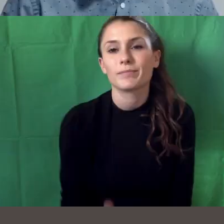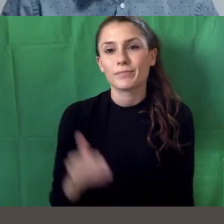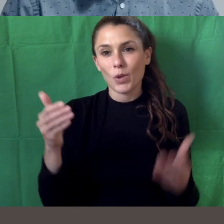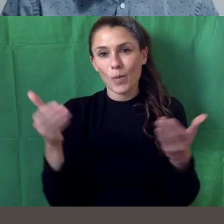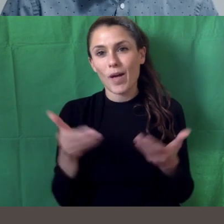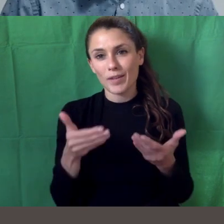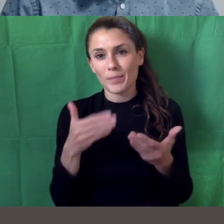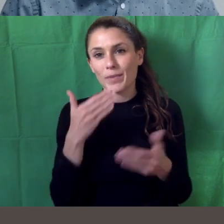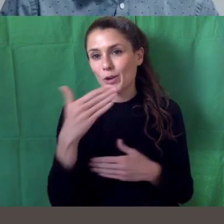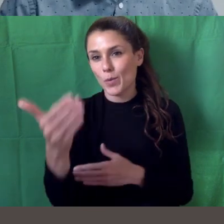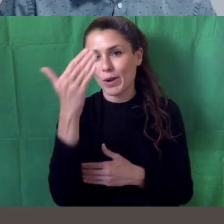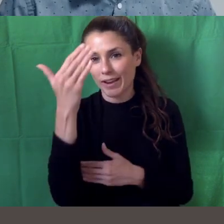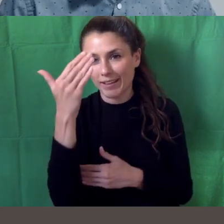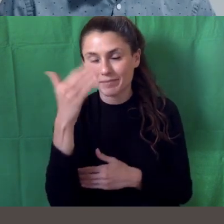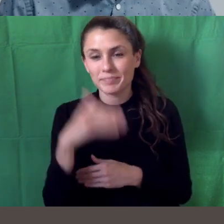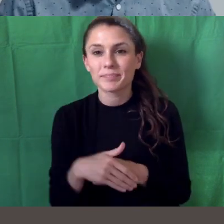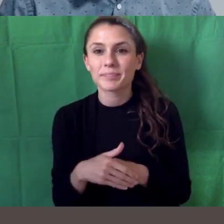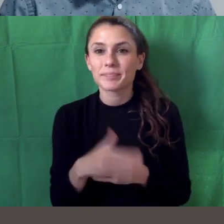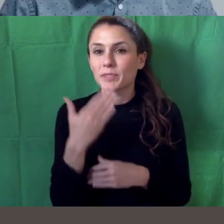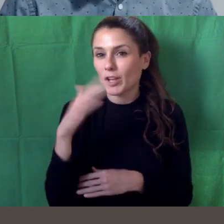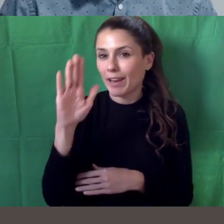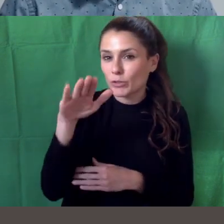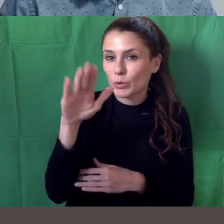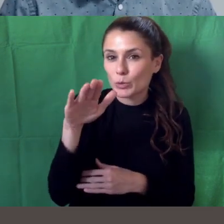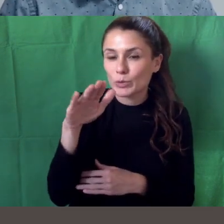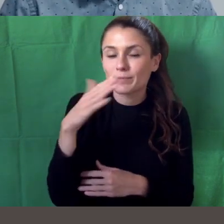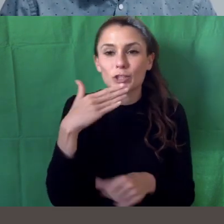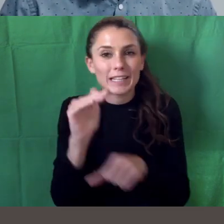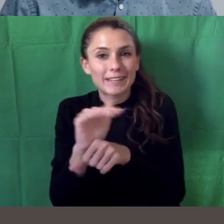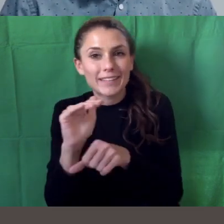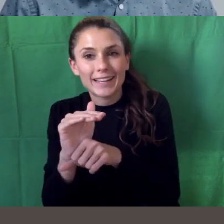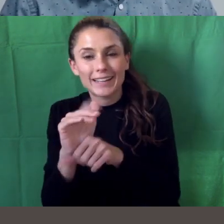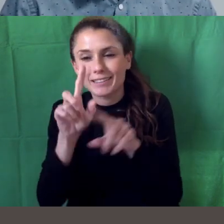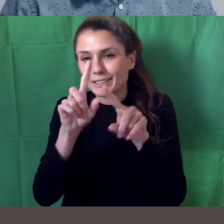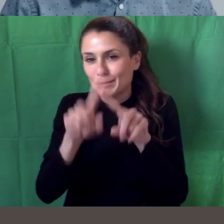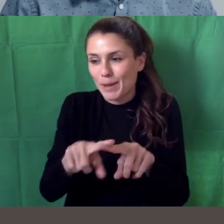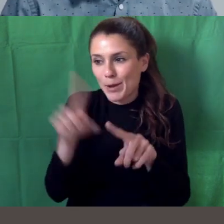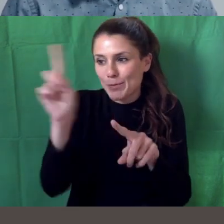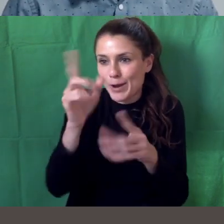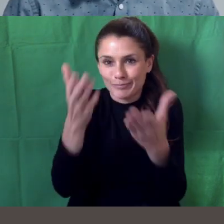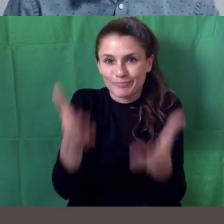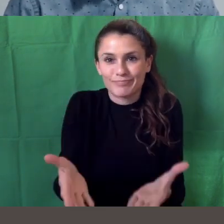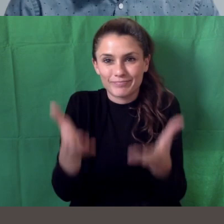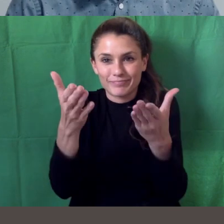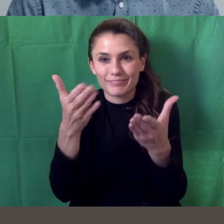Welcome, and good morning, good afternoon, or good evening, depending on where you are.